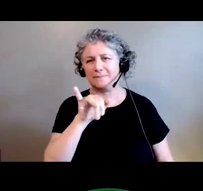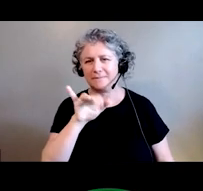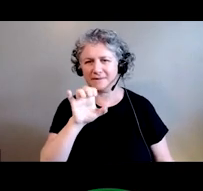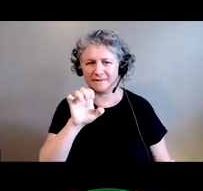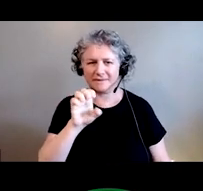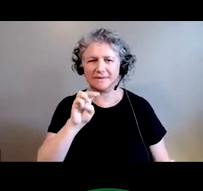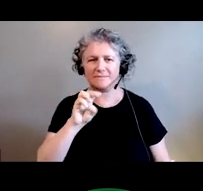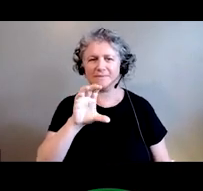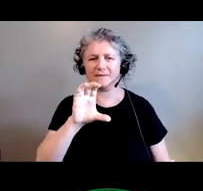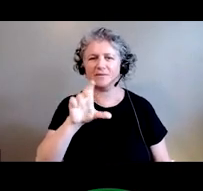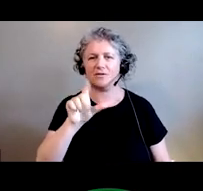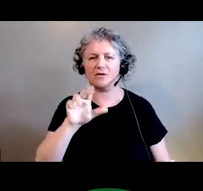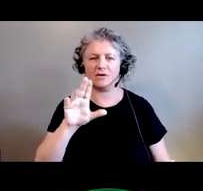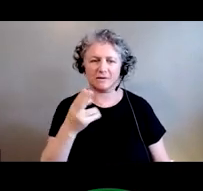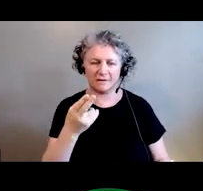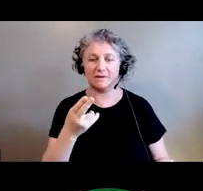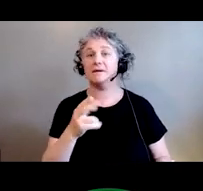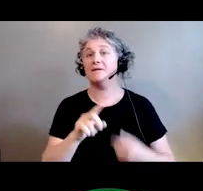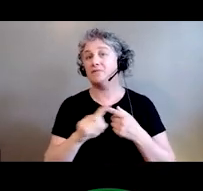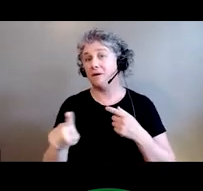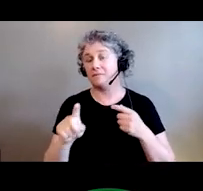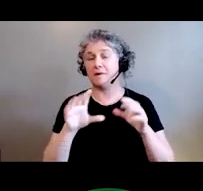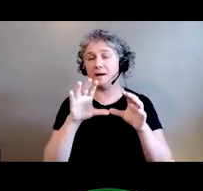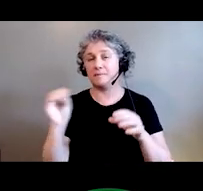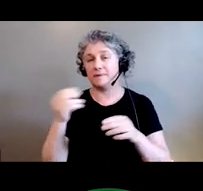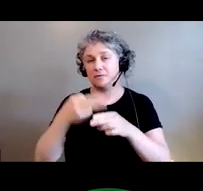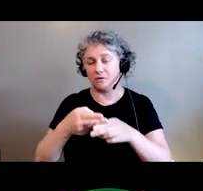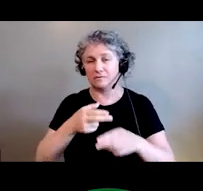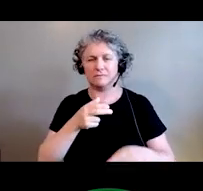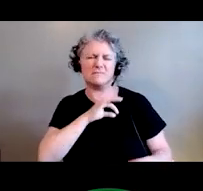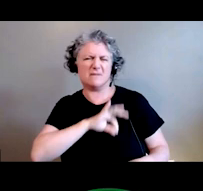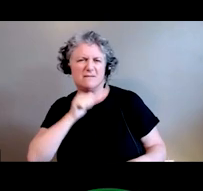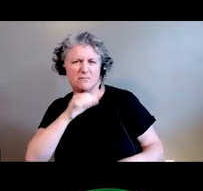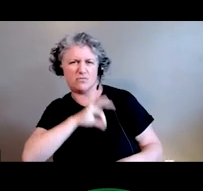executive director of Rocky Mountain Adaptive, a nonprofit organization that makes mountain